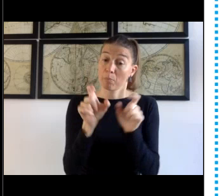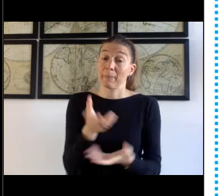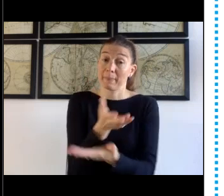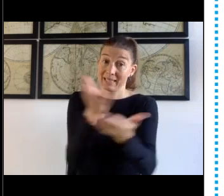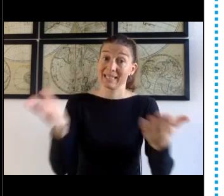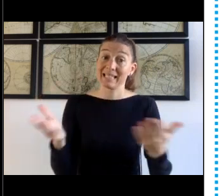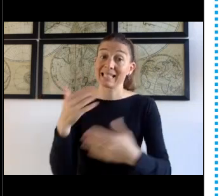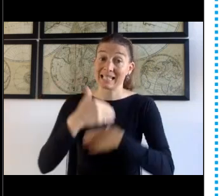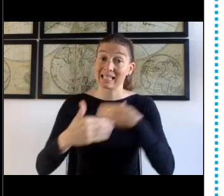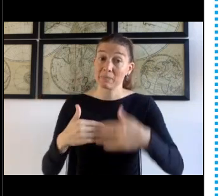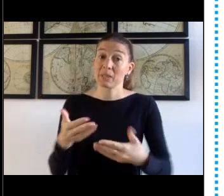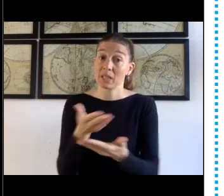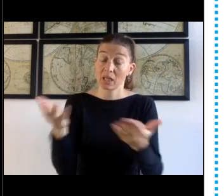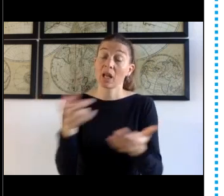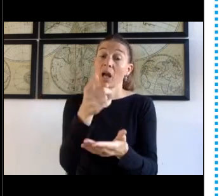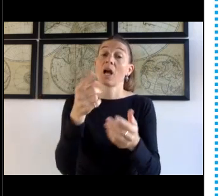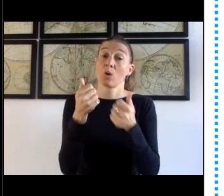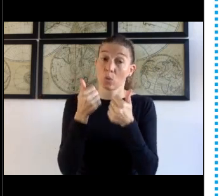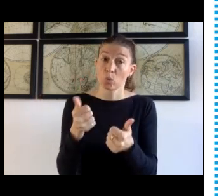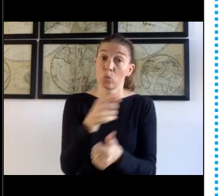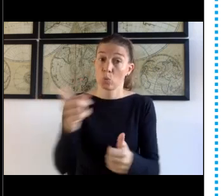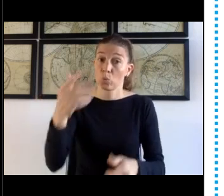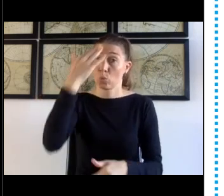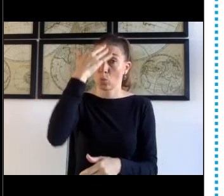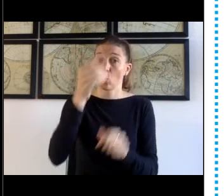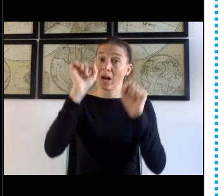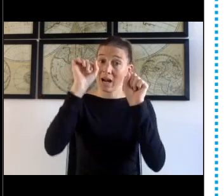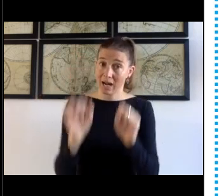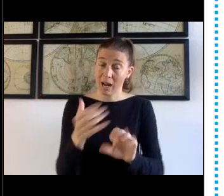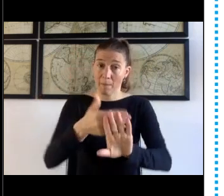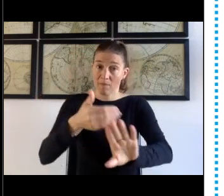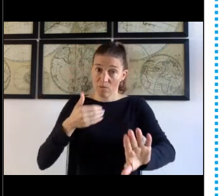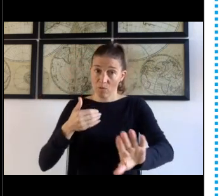you are fully refunded or now compensated for this.